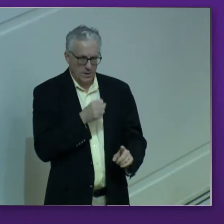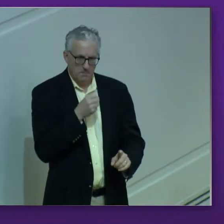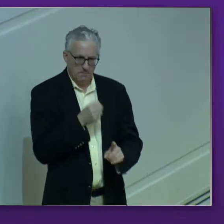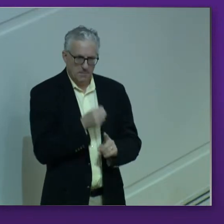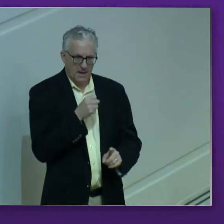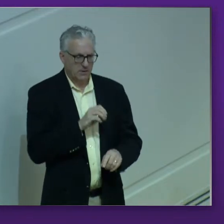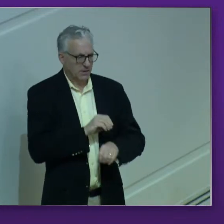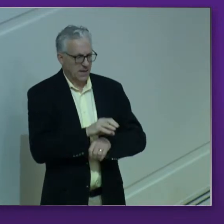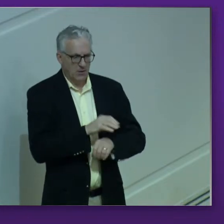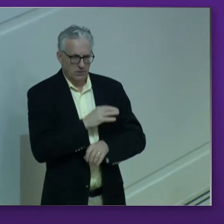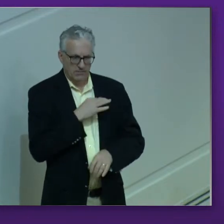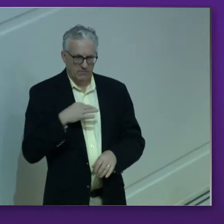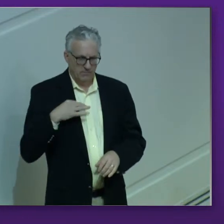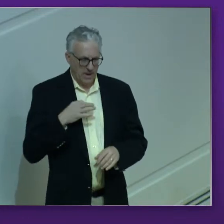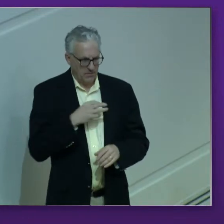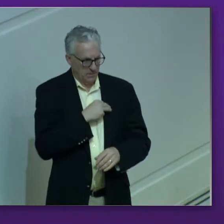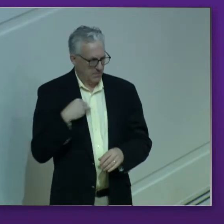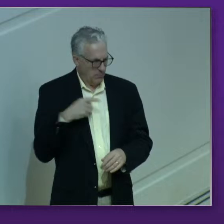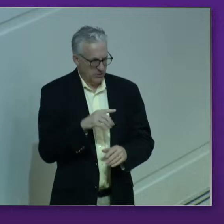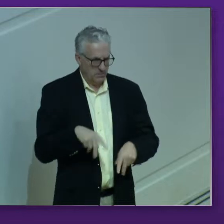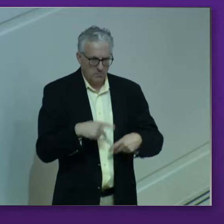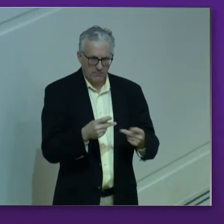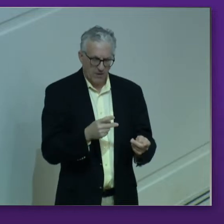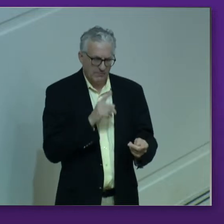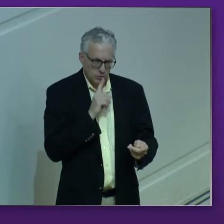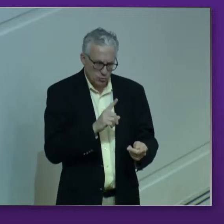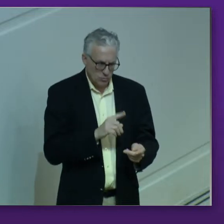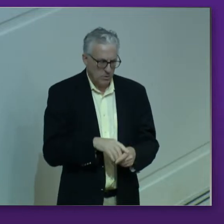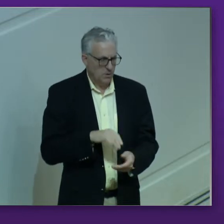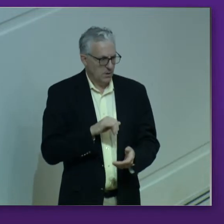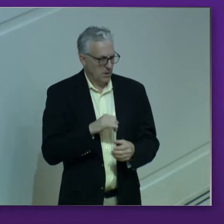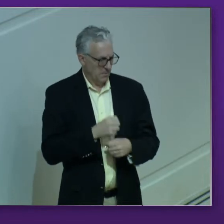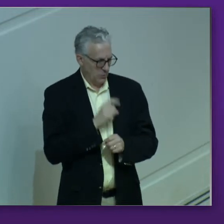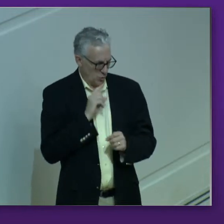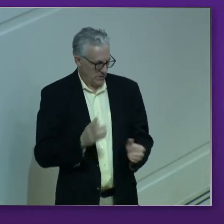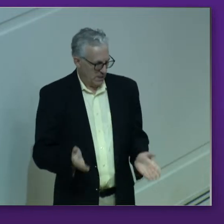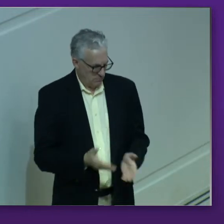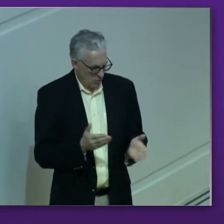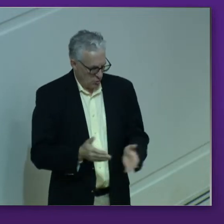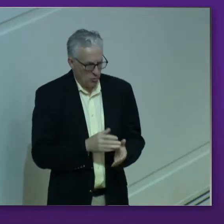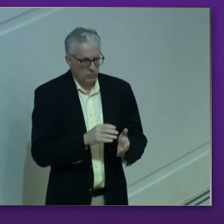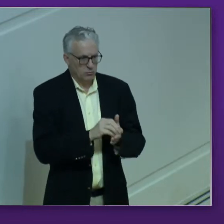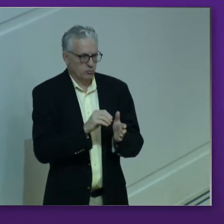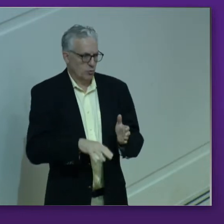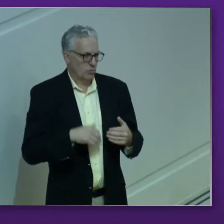[LISTING NAMES] IS WELL-KNOWN FOR TRANSFORMATIVE TEACHING AND